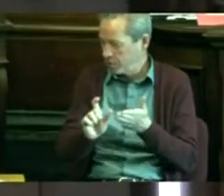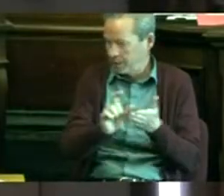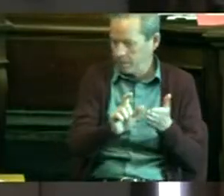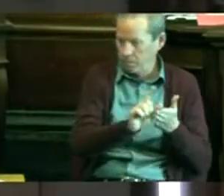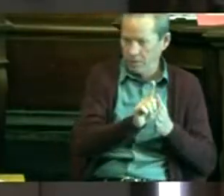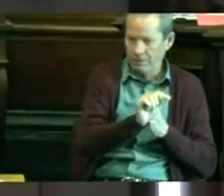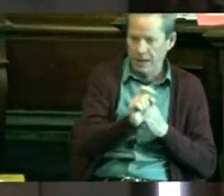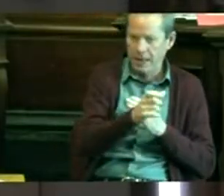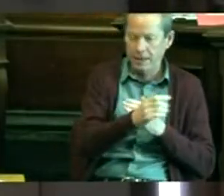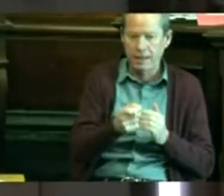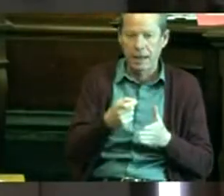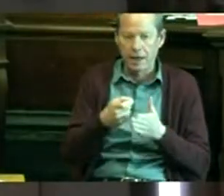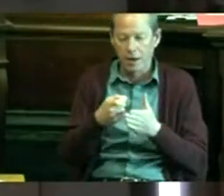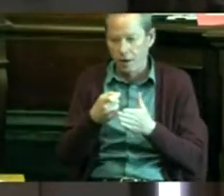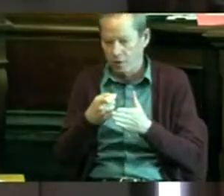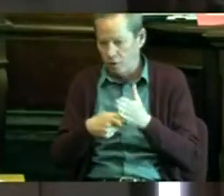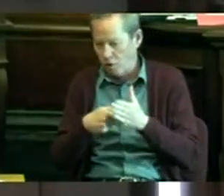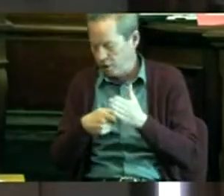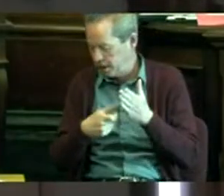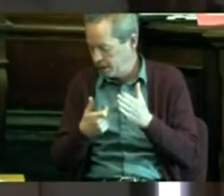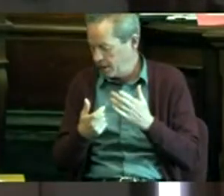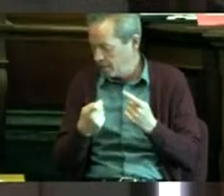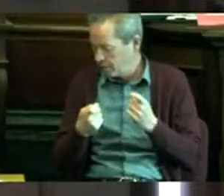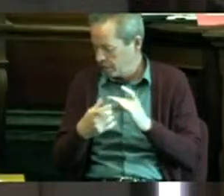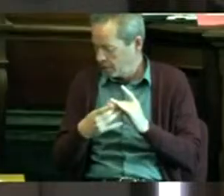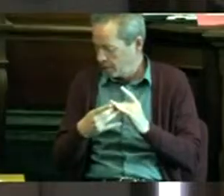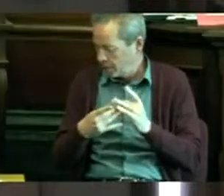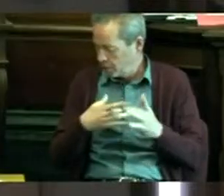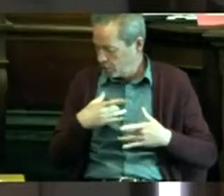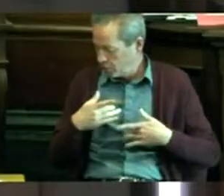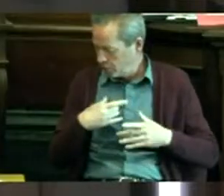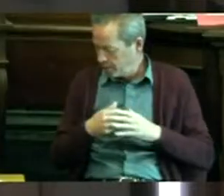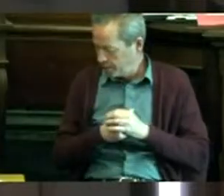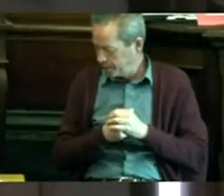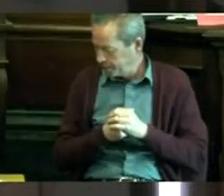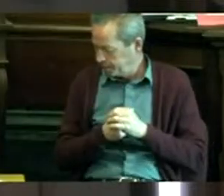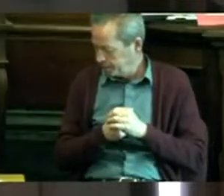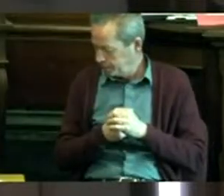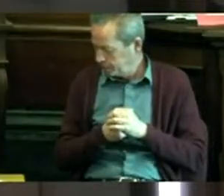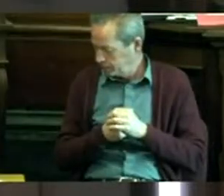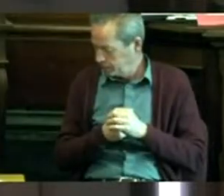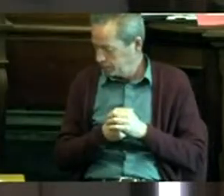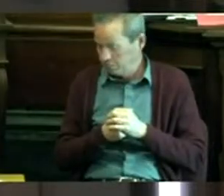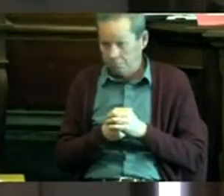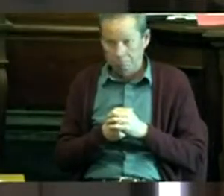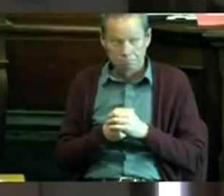Introductory number 174. Approving the apportionment of